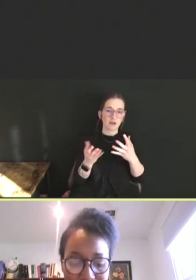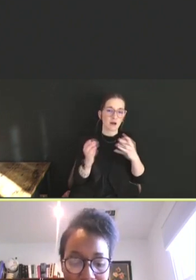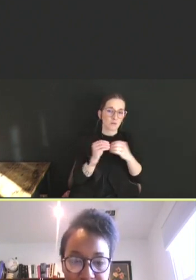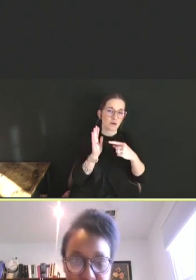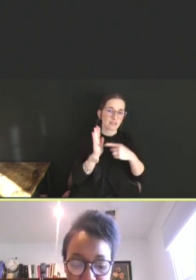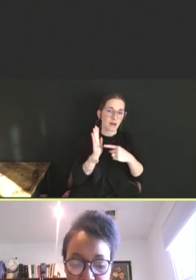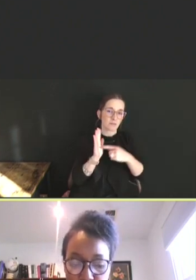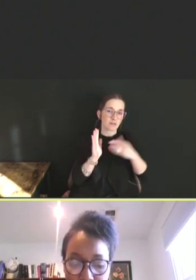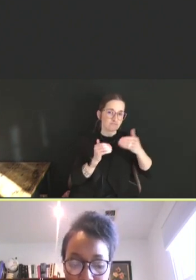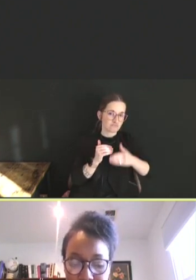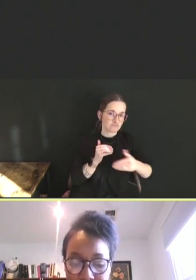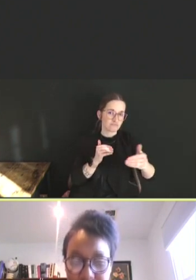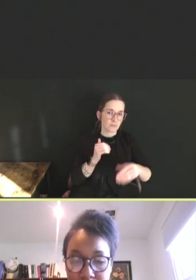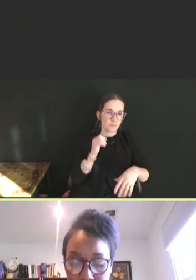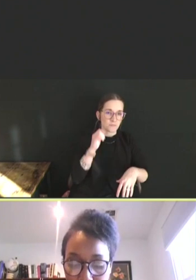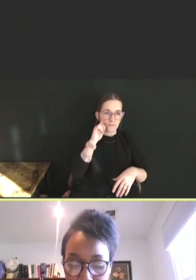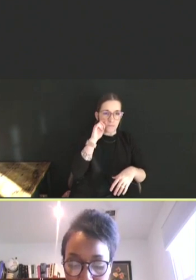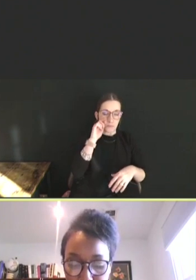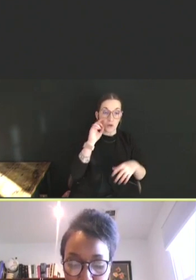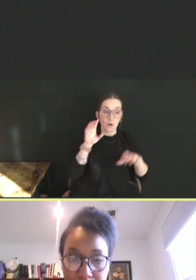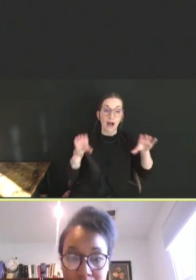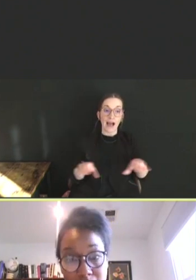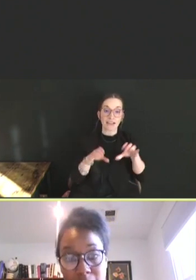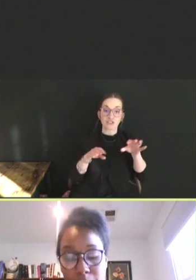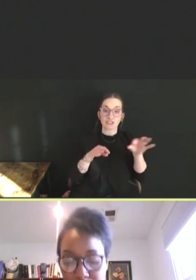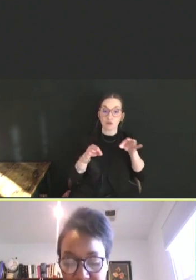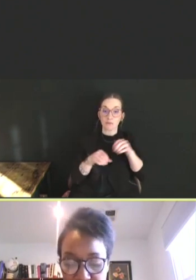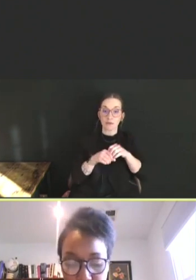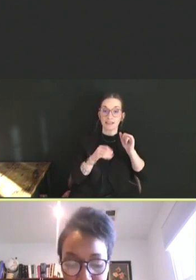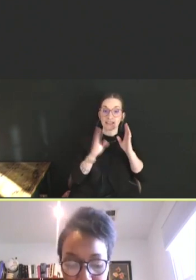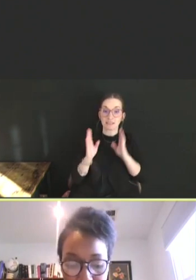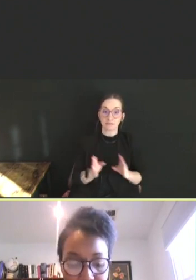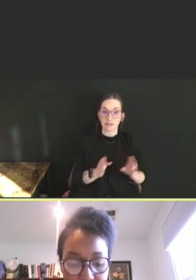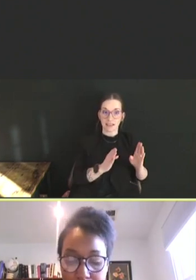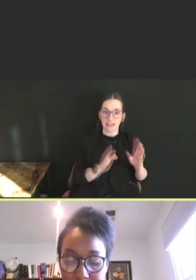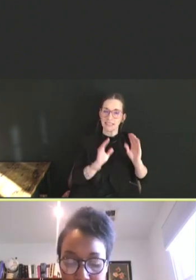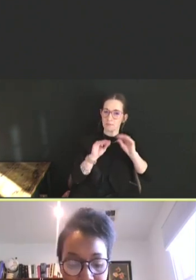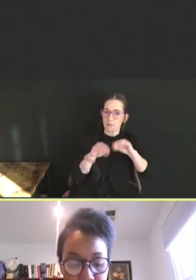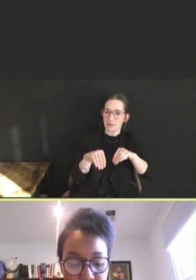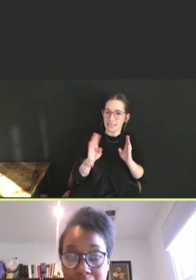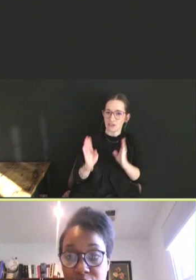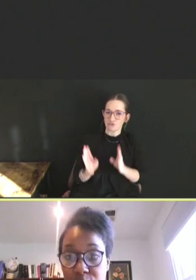The actions described in the plan, in the implementation plan, aligned with the National